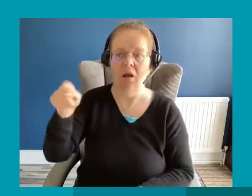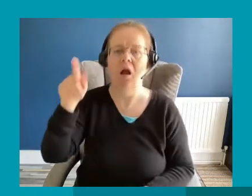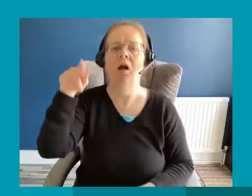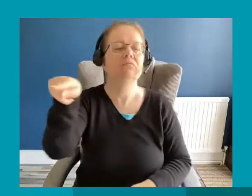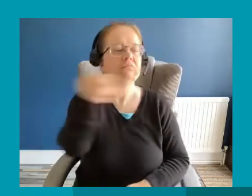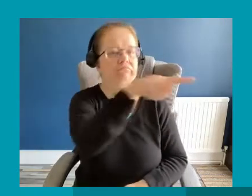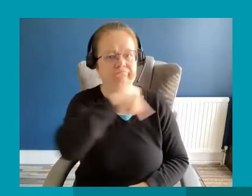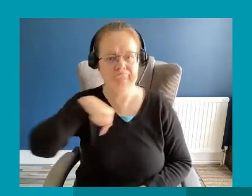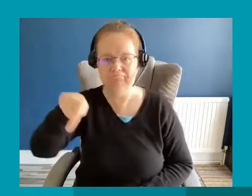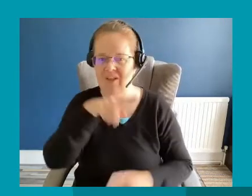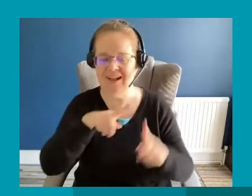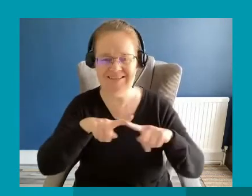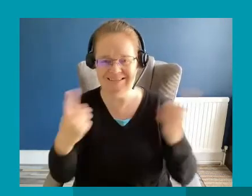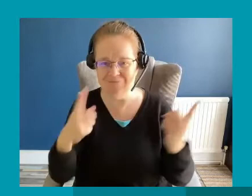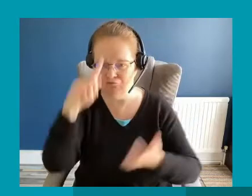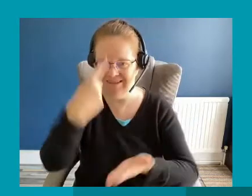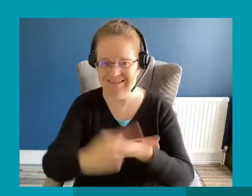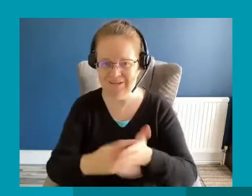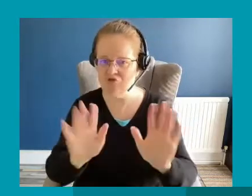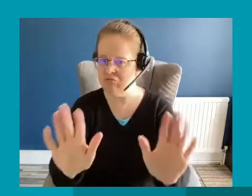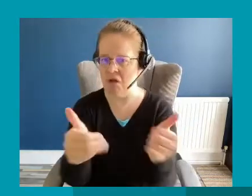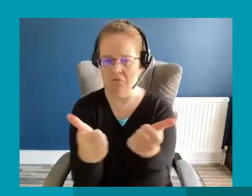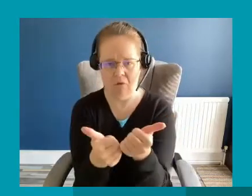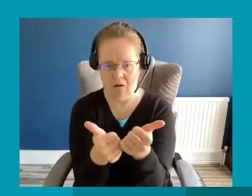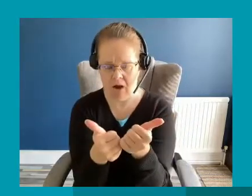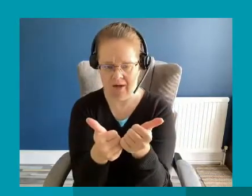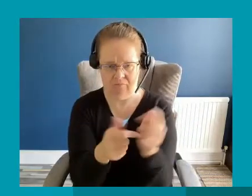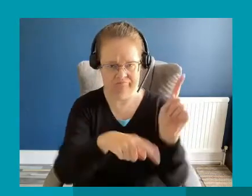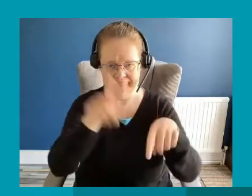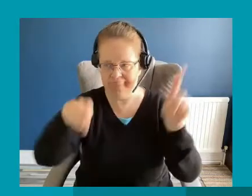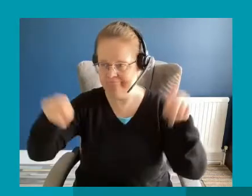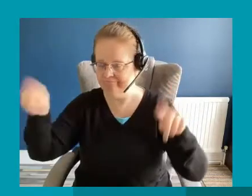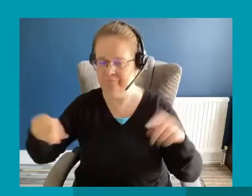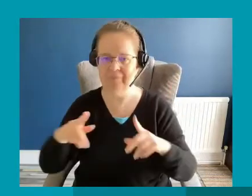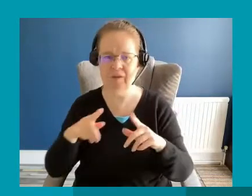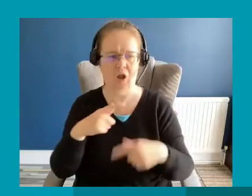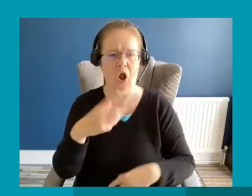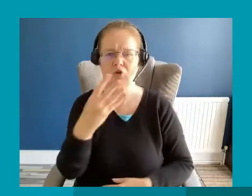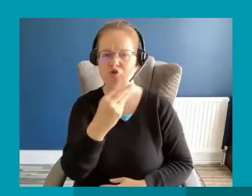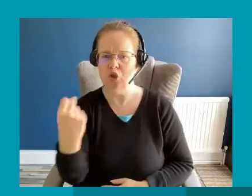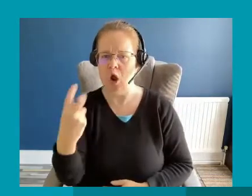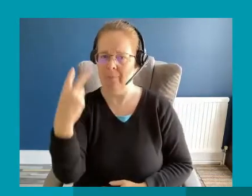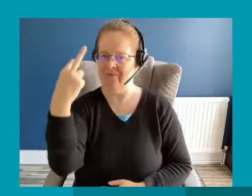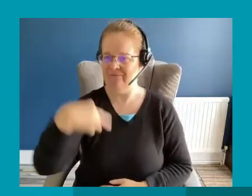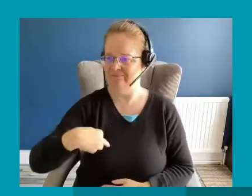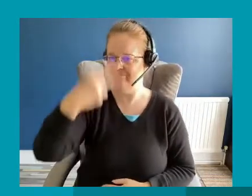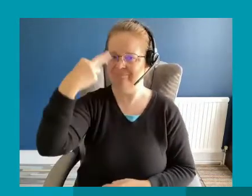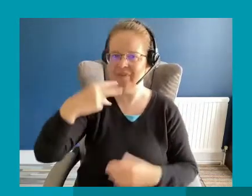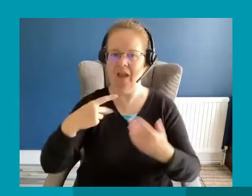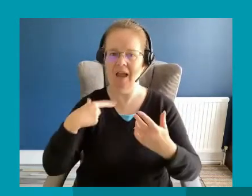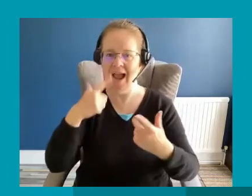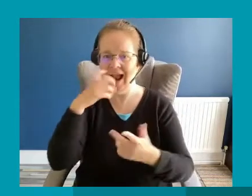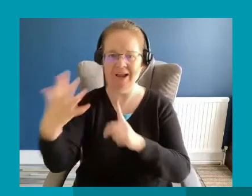be different for everyone again. And having a visible on a non visible visible disability is going to have